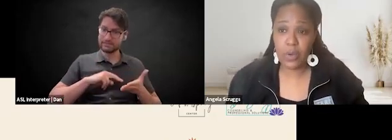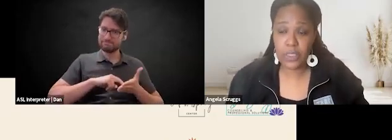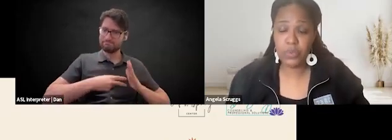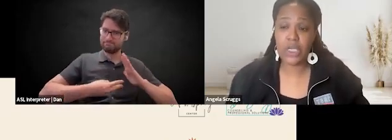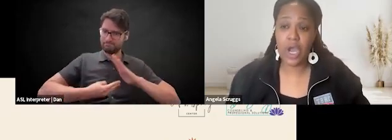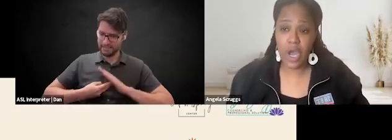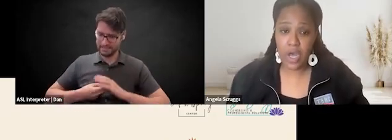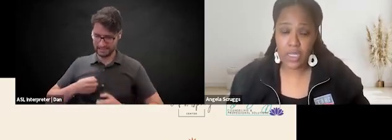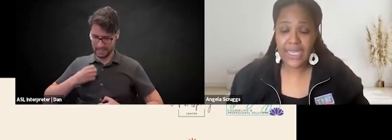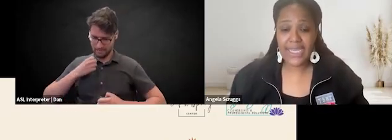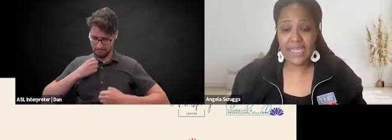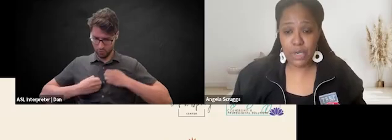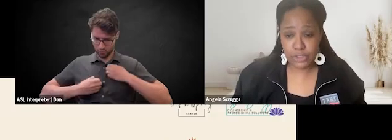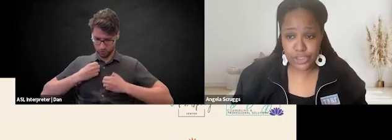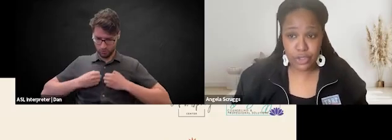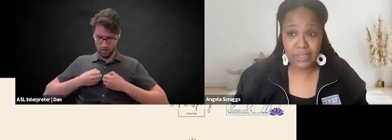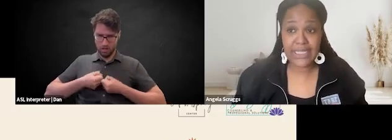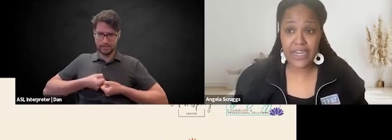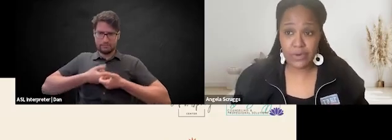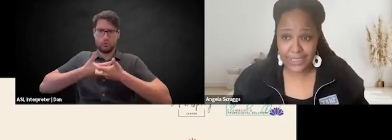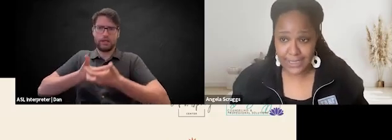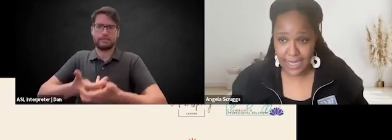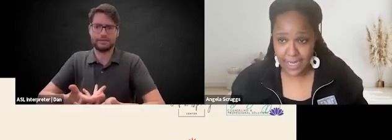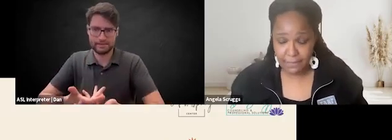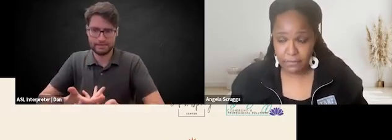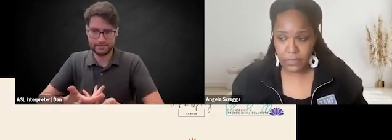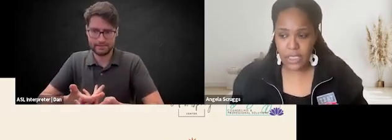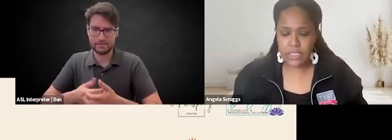or what we would call "emotional literacy,"